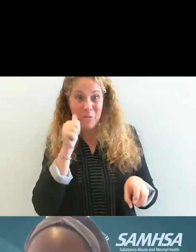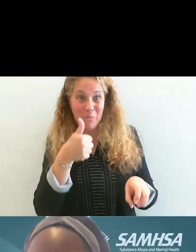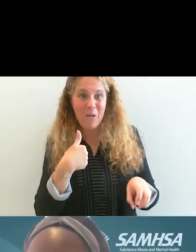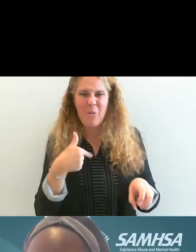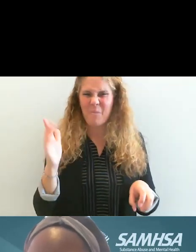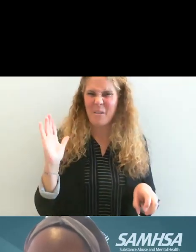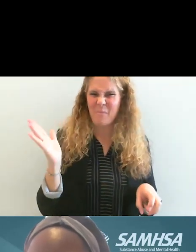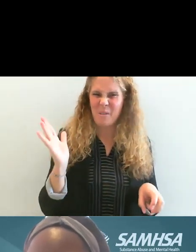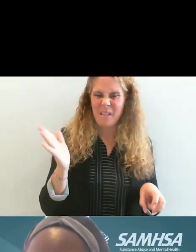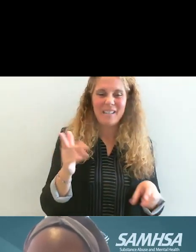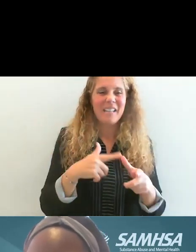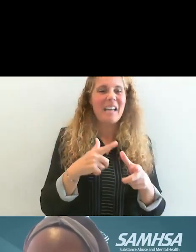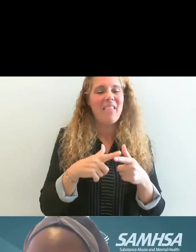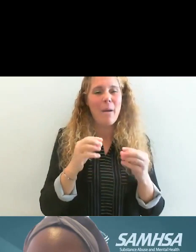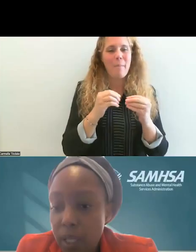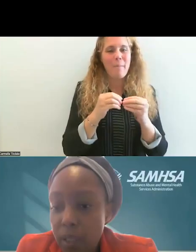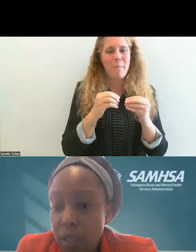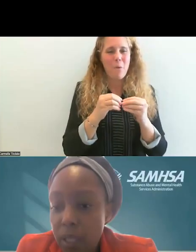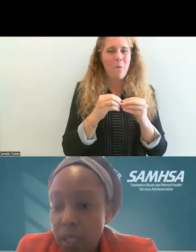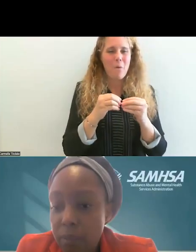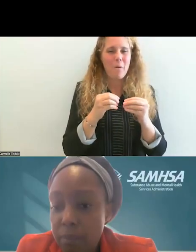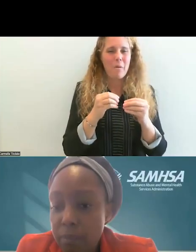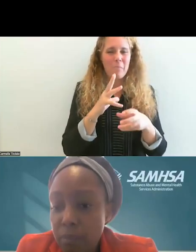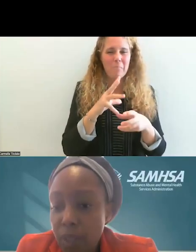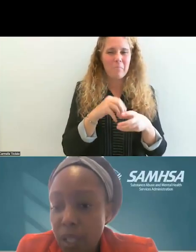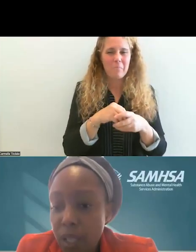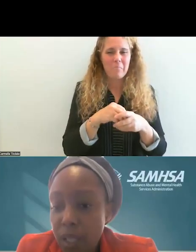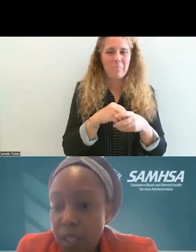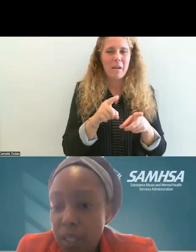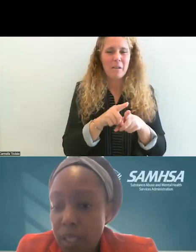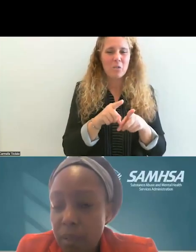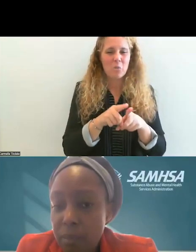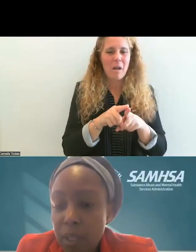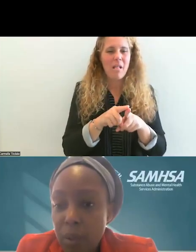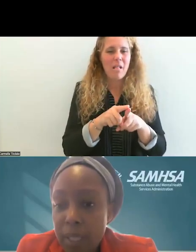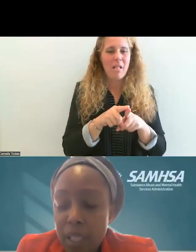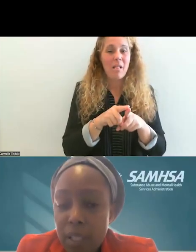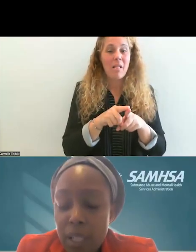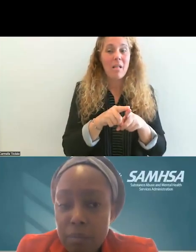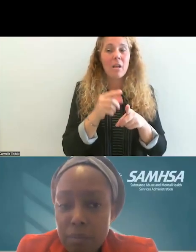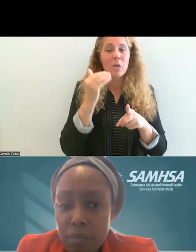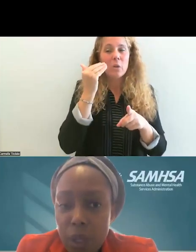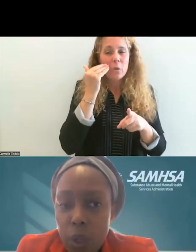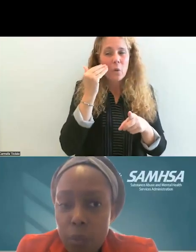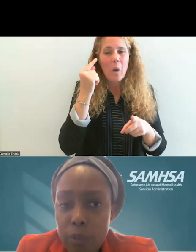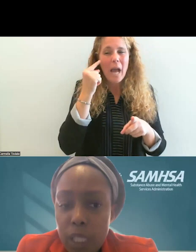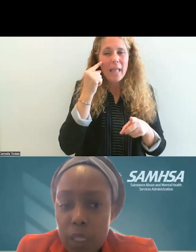BIT MORE ON THAT AS WELL AND I THINK THAT WE ARE REALLY LOOKING